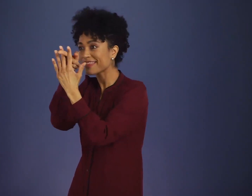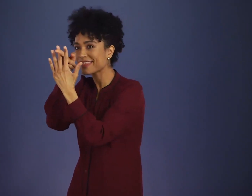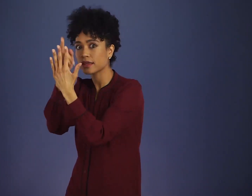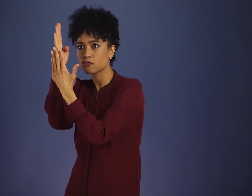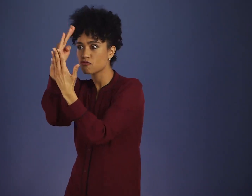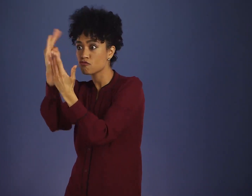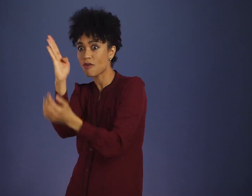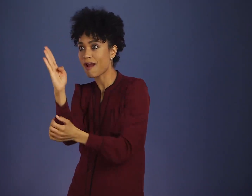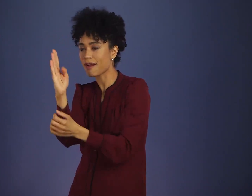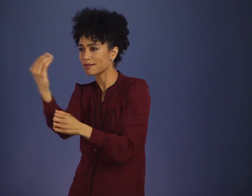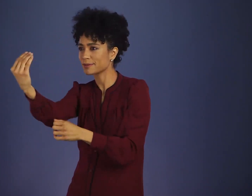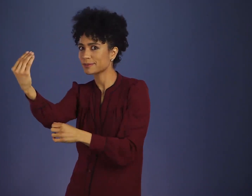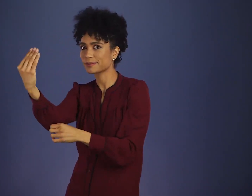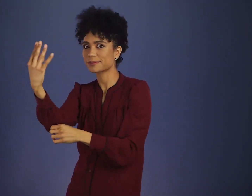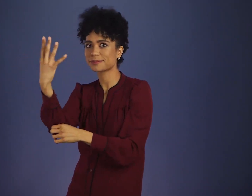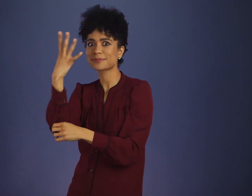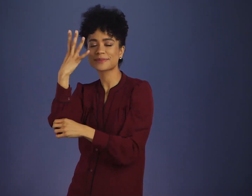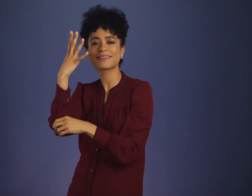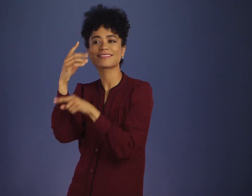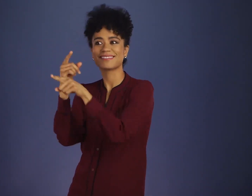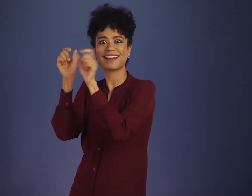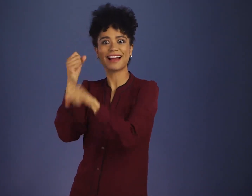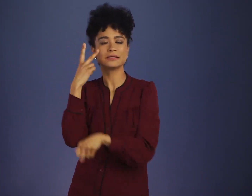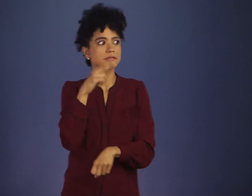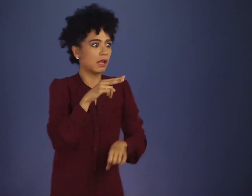through which the light of reason can shine.